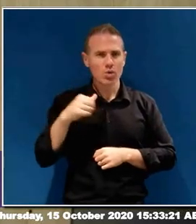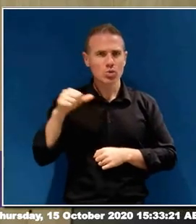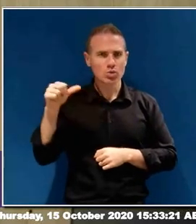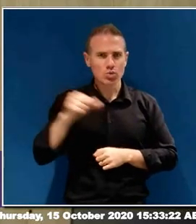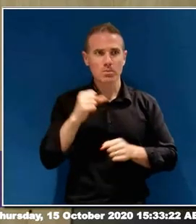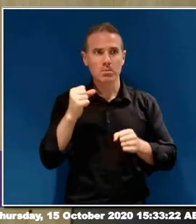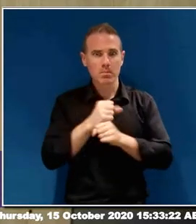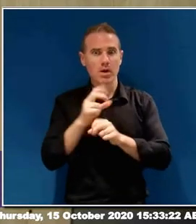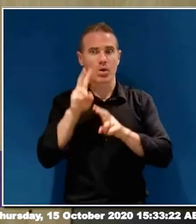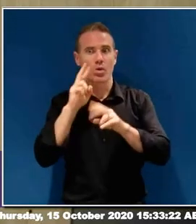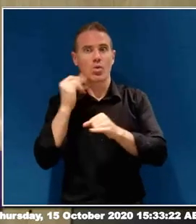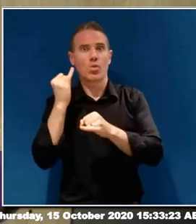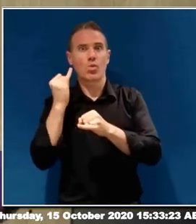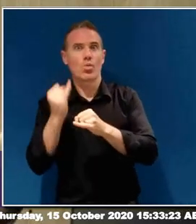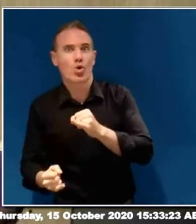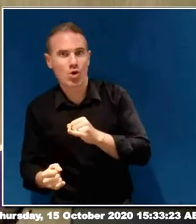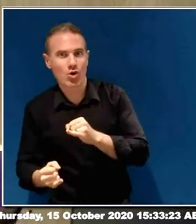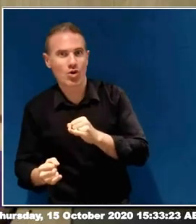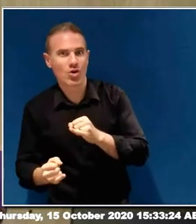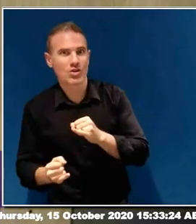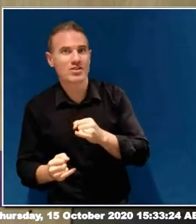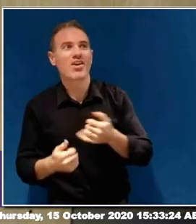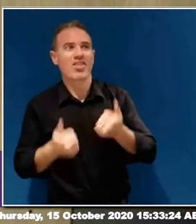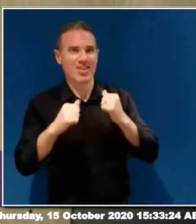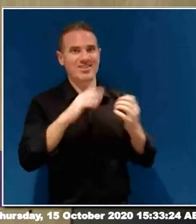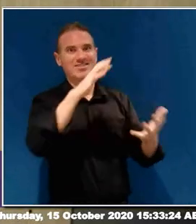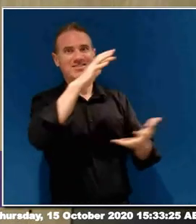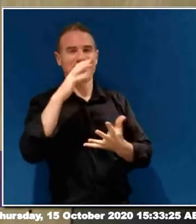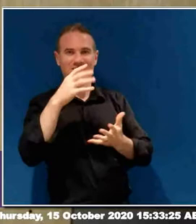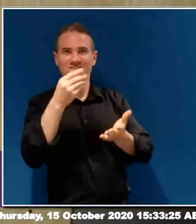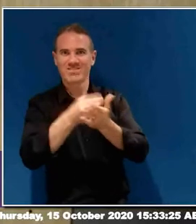down to a point that's negligible.